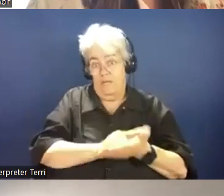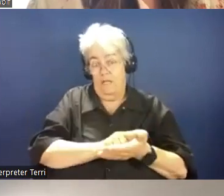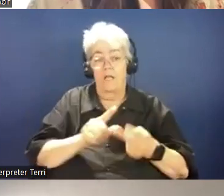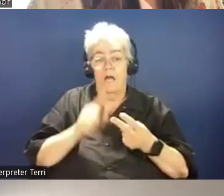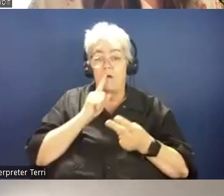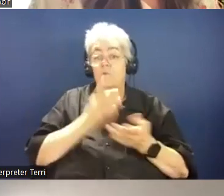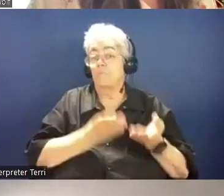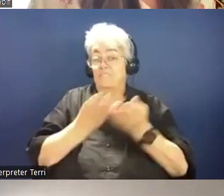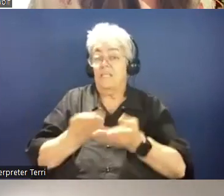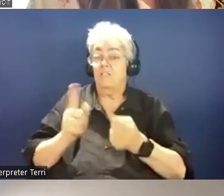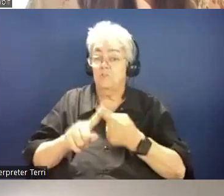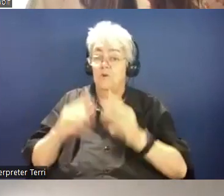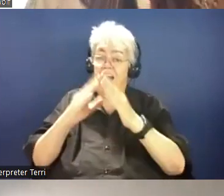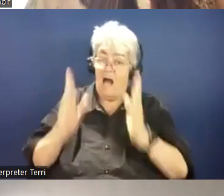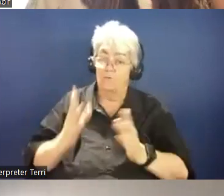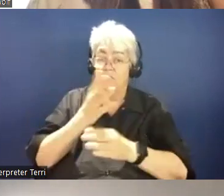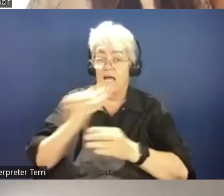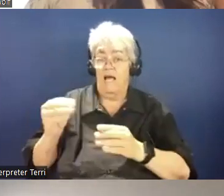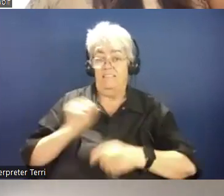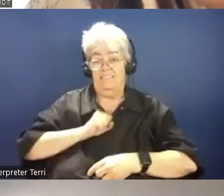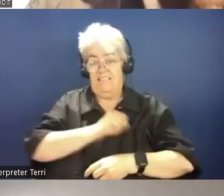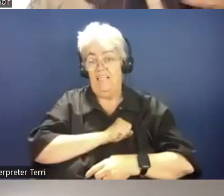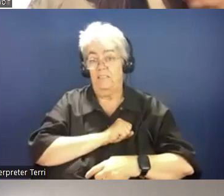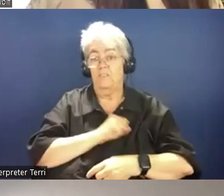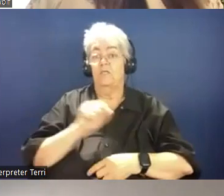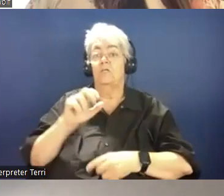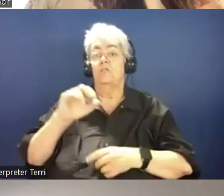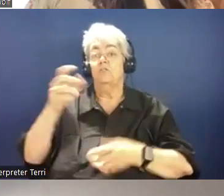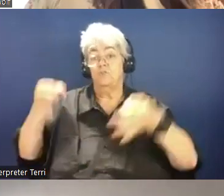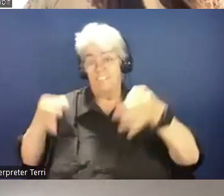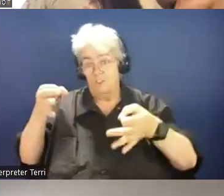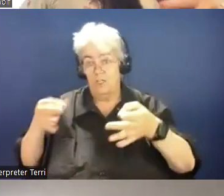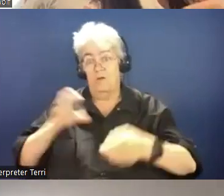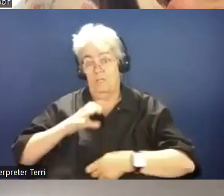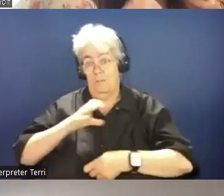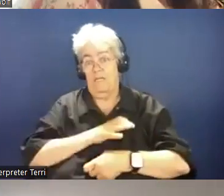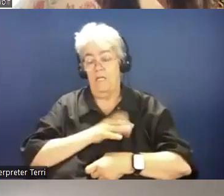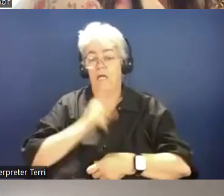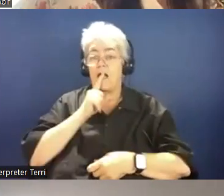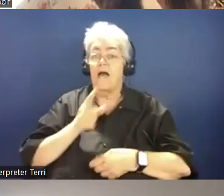the Senate Judiciary Communities. And the sponsors had that extended for 5 years,